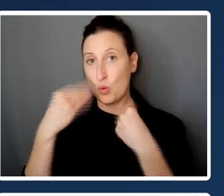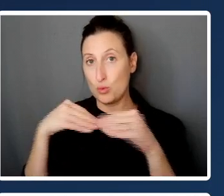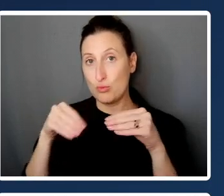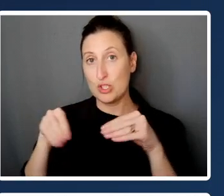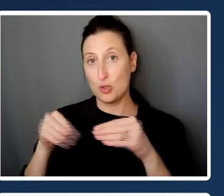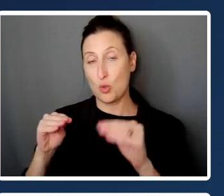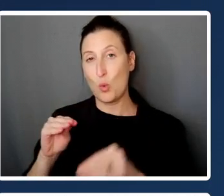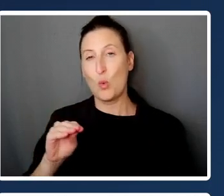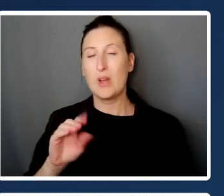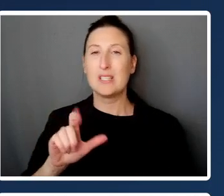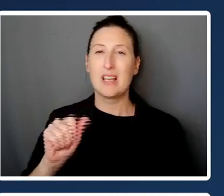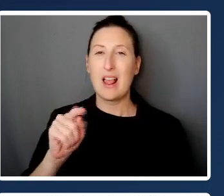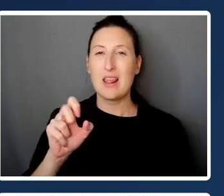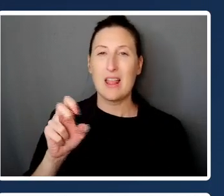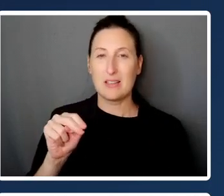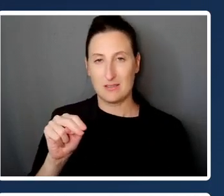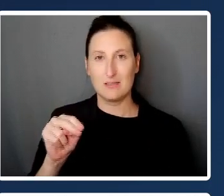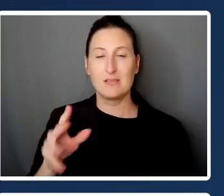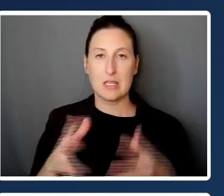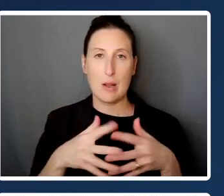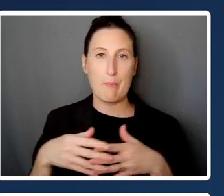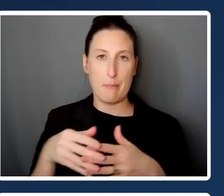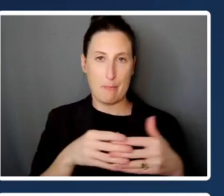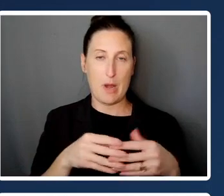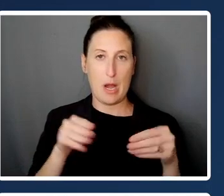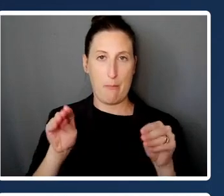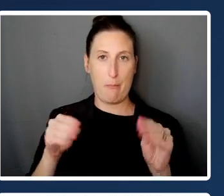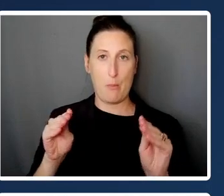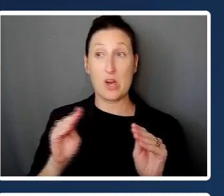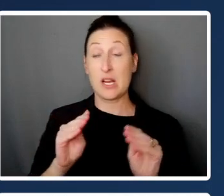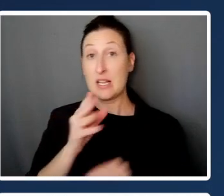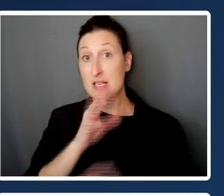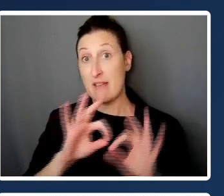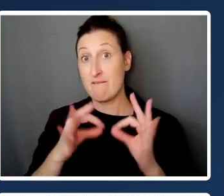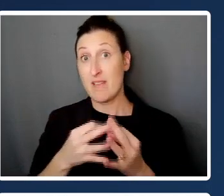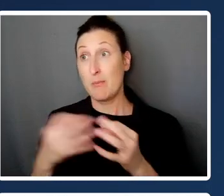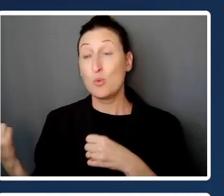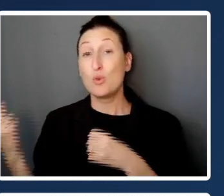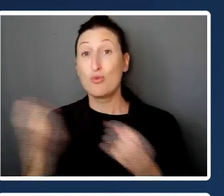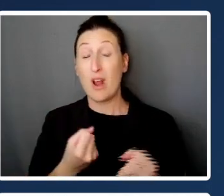market that families drive one to two hours from in all parts of northern Michigan to get